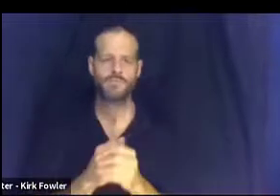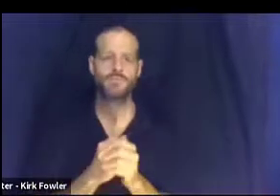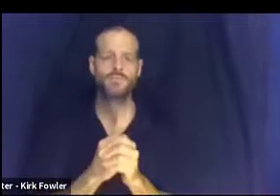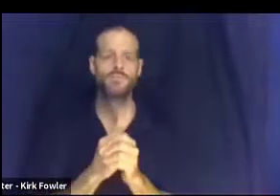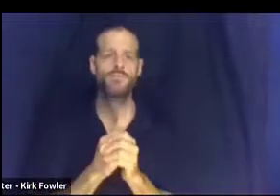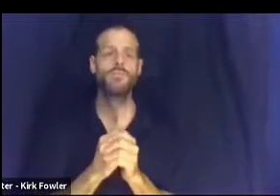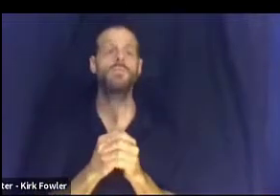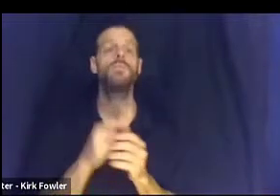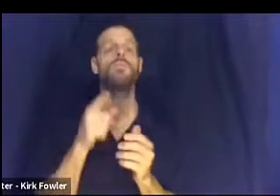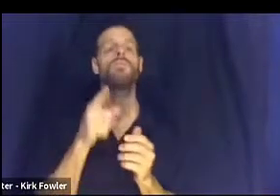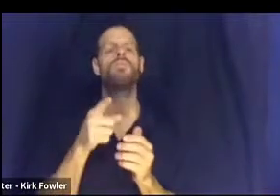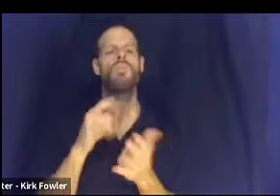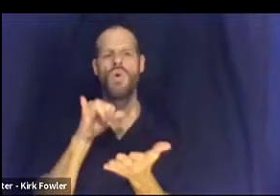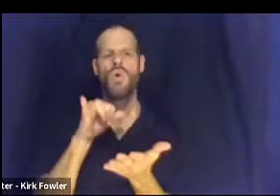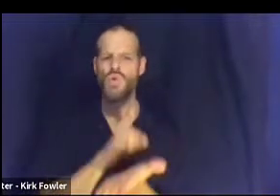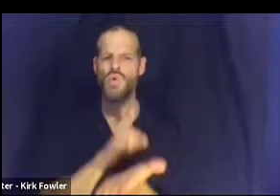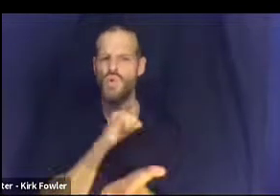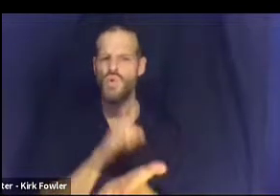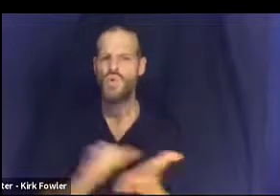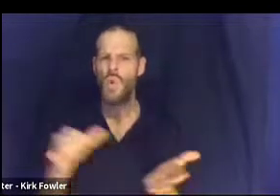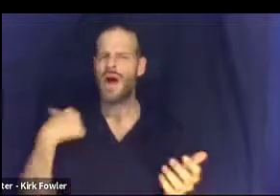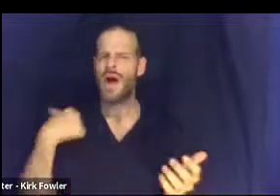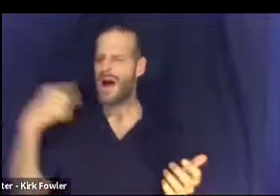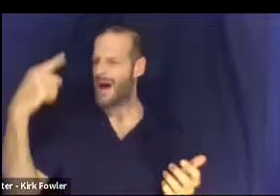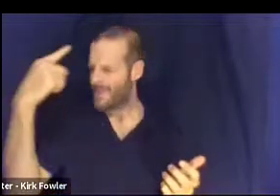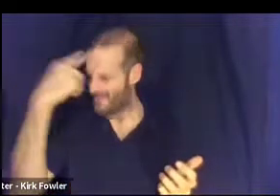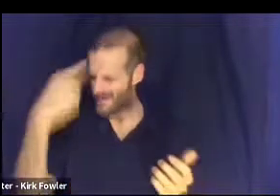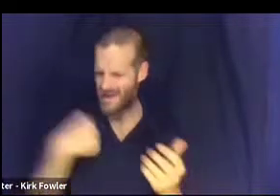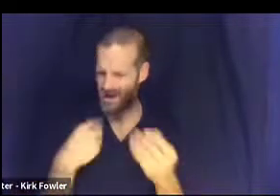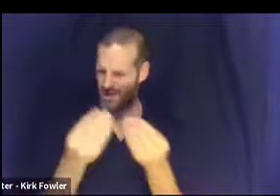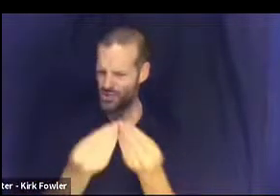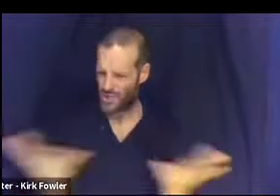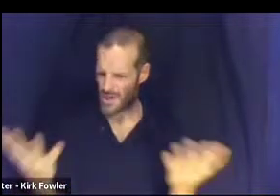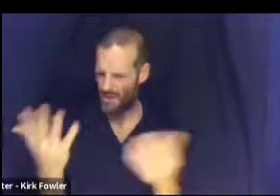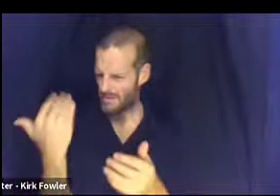I think maybe I shared this with you last time, maybe not.